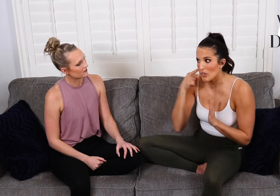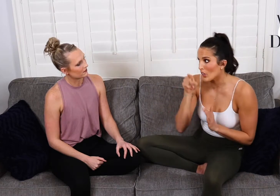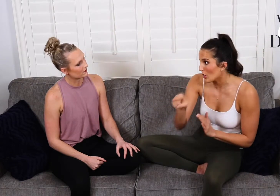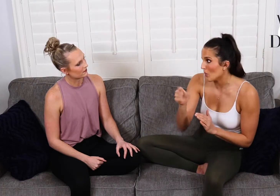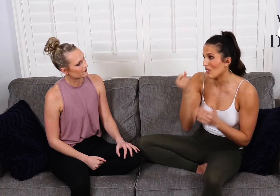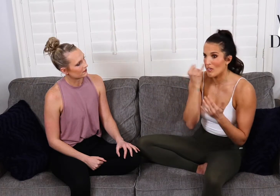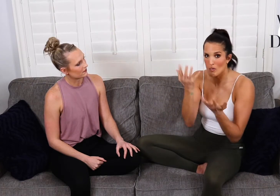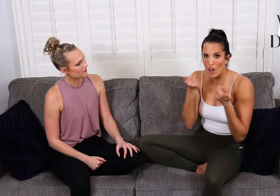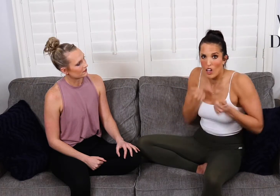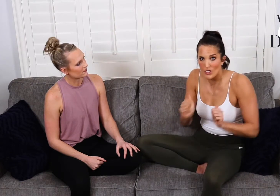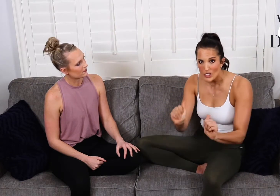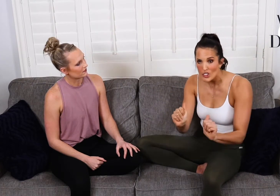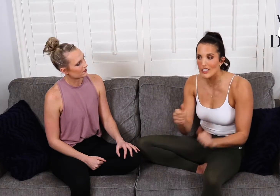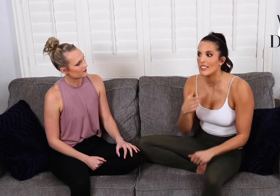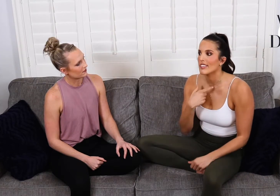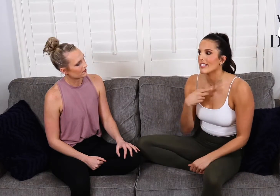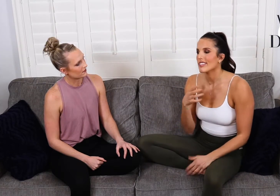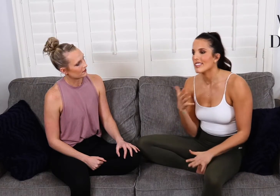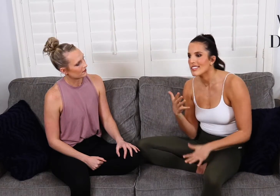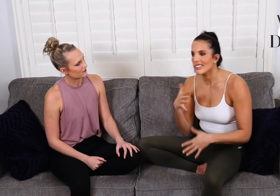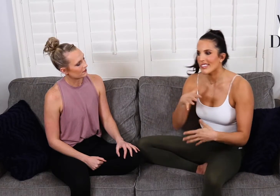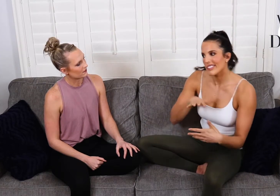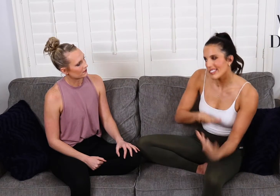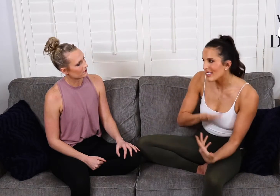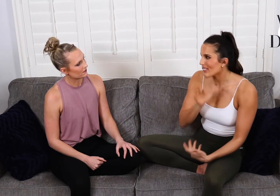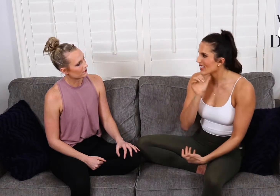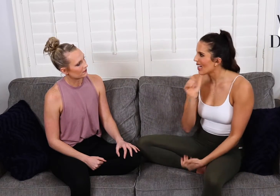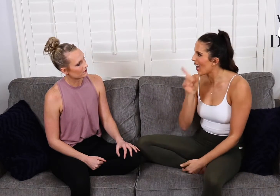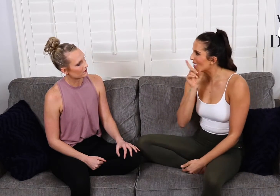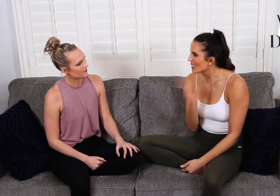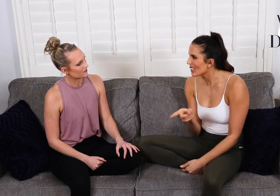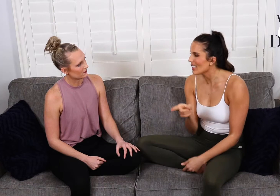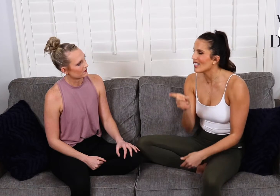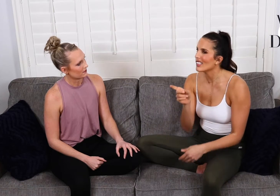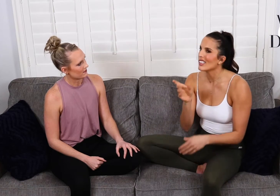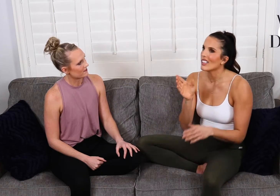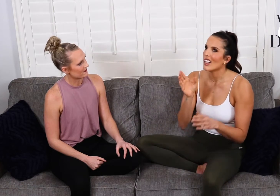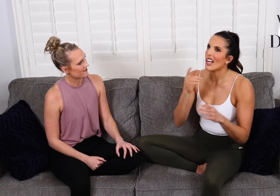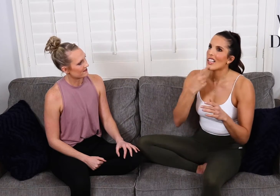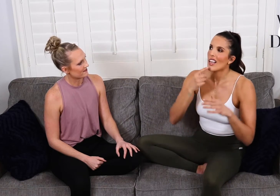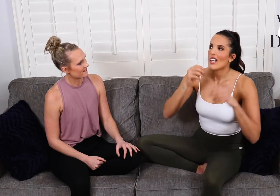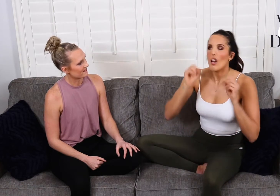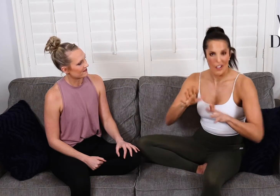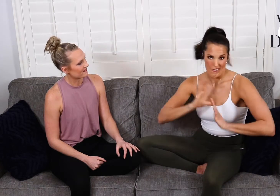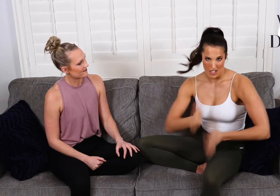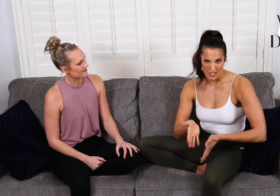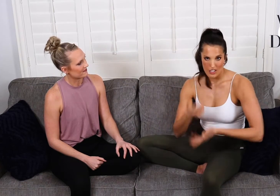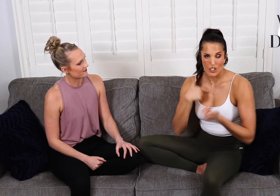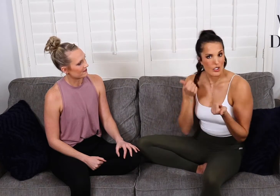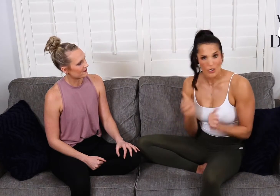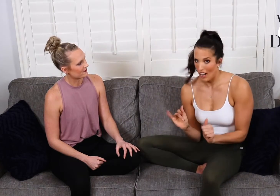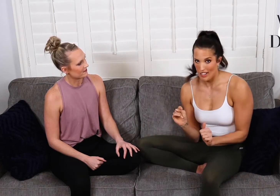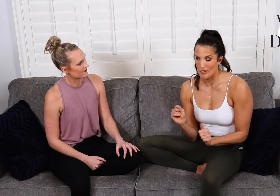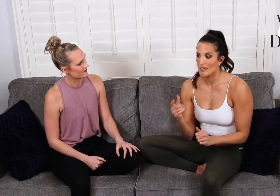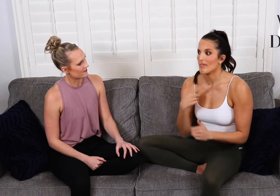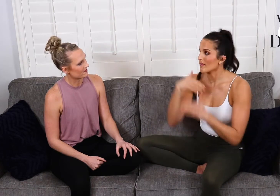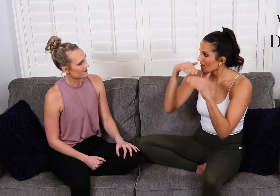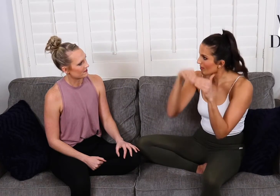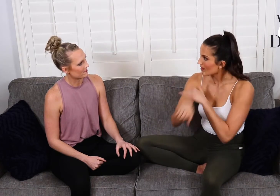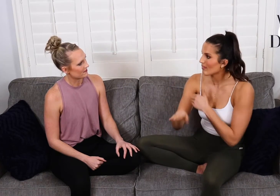role for you if you want to audition.” So I was kind of hesitant, not sure about, it and then I was like, okay fine. I'll try it. So I went into the